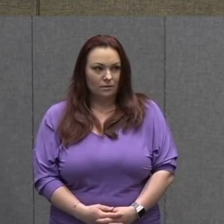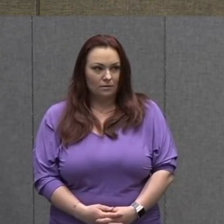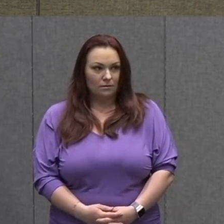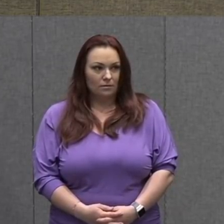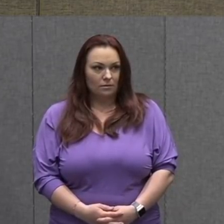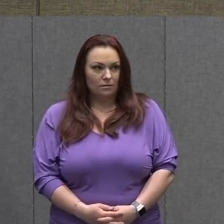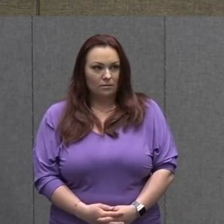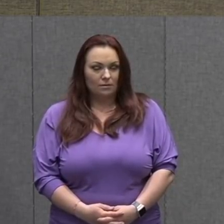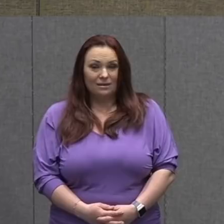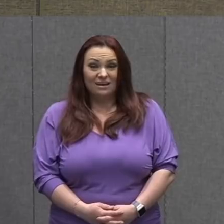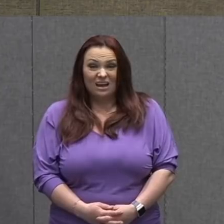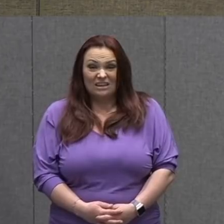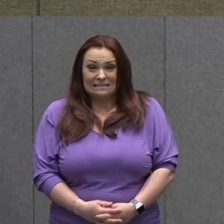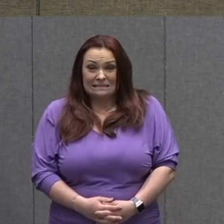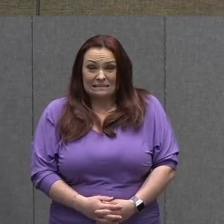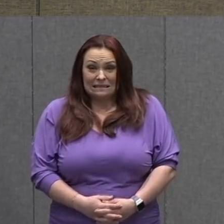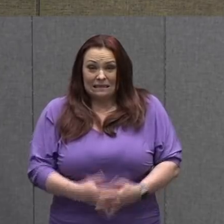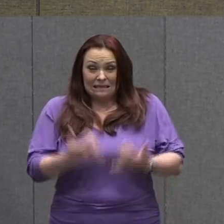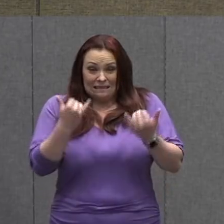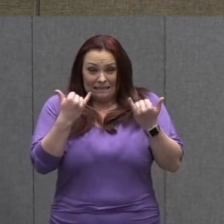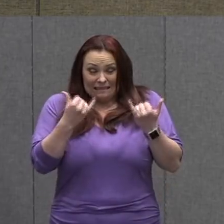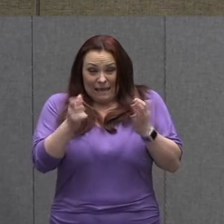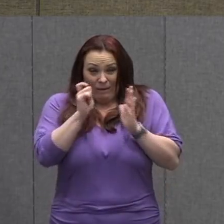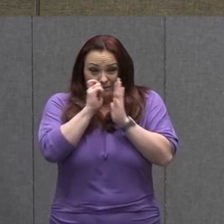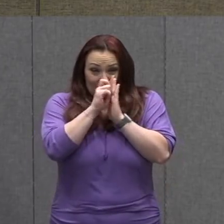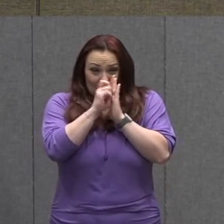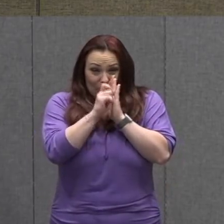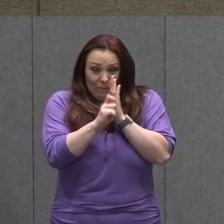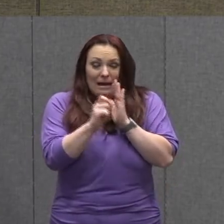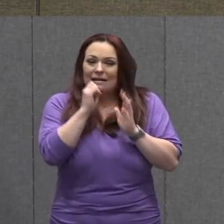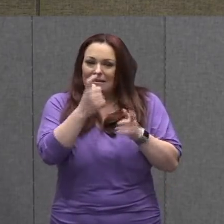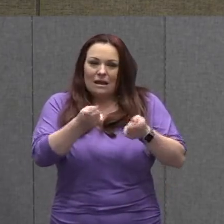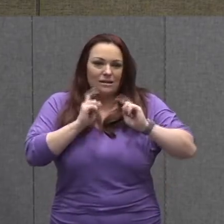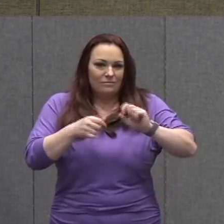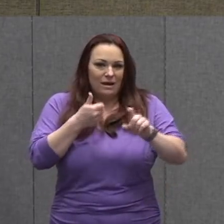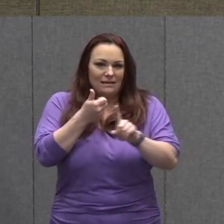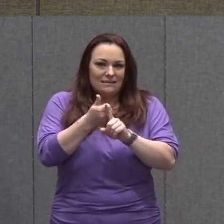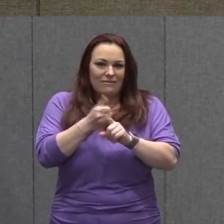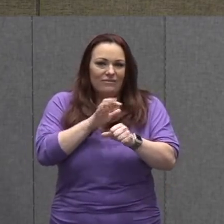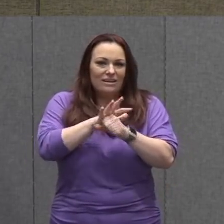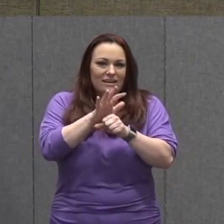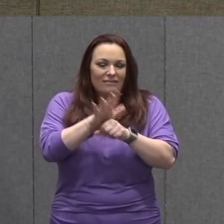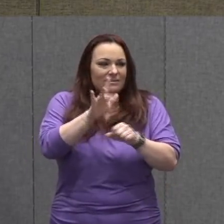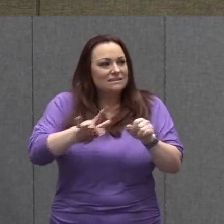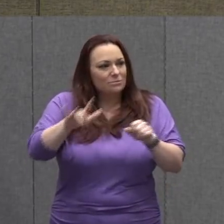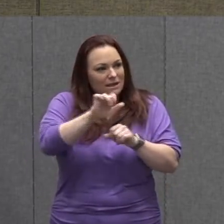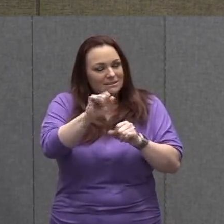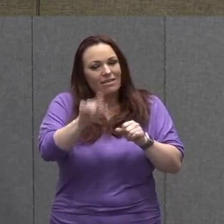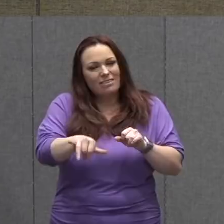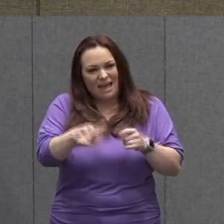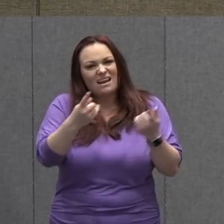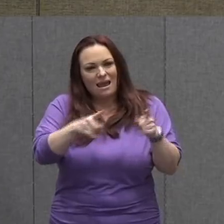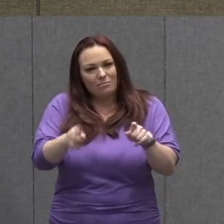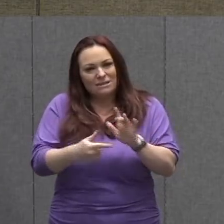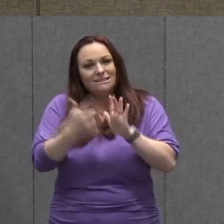Ooh, I have to write really small, I didn't leave myself enough room. That happens sometimes. Let's go to this next section.